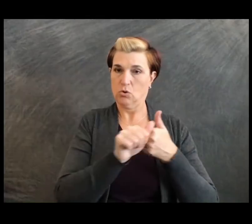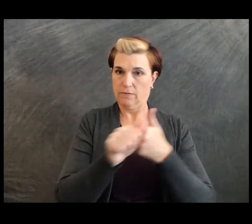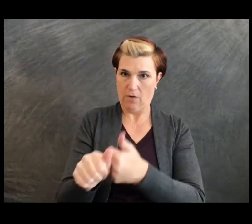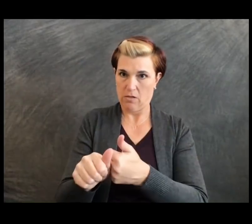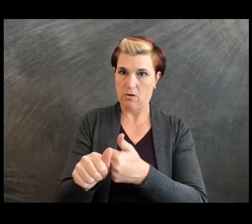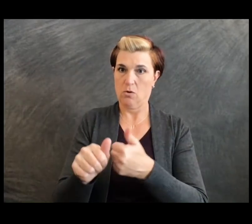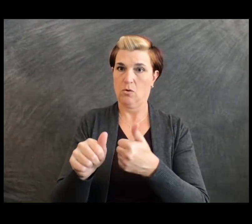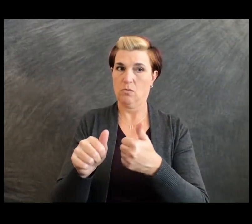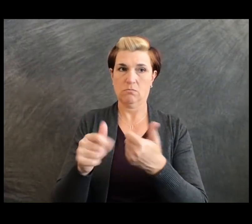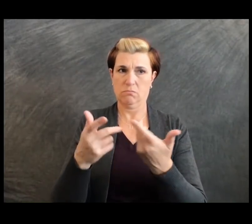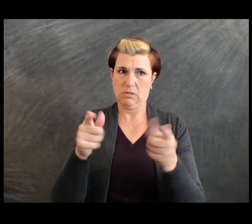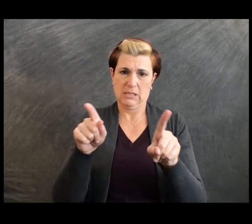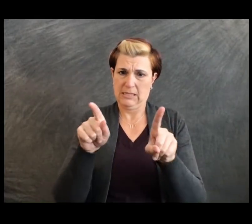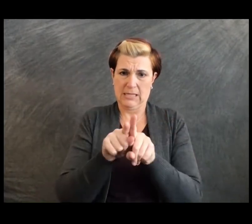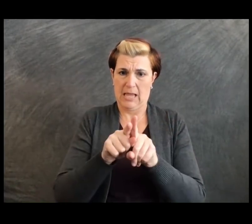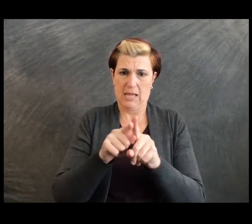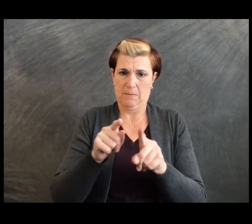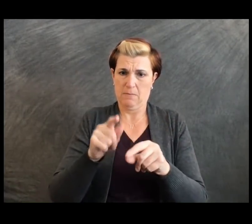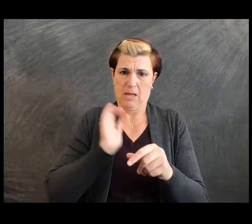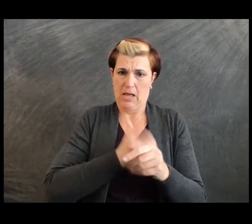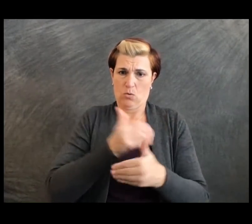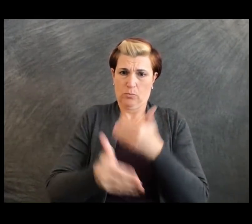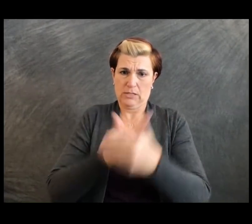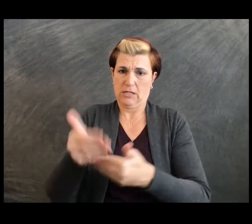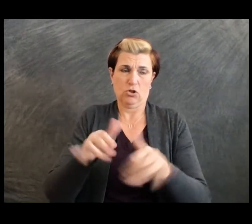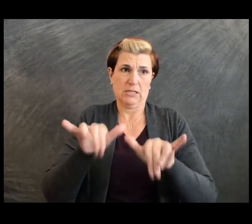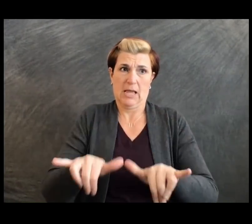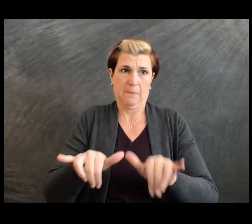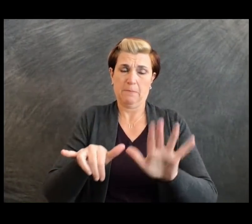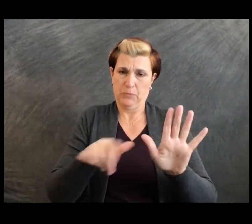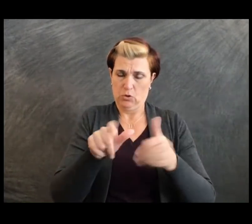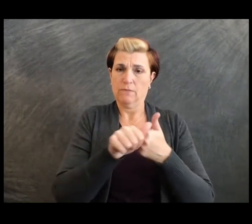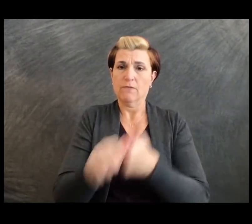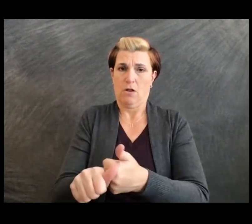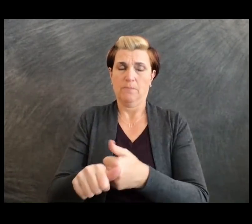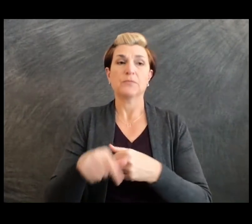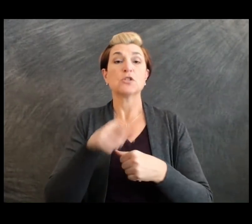hand emic but remember you can still order supplies from your regular vendors